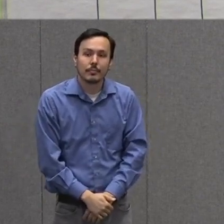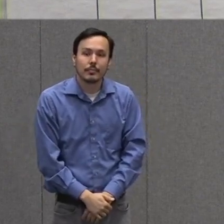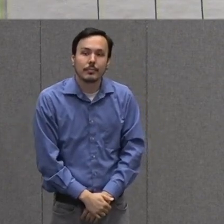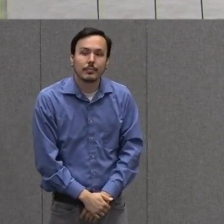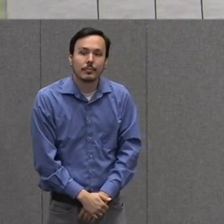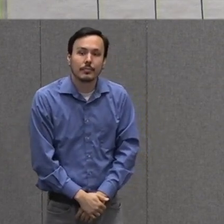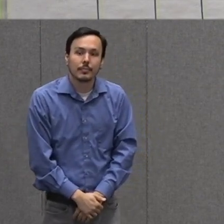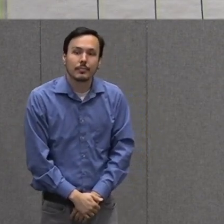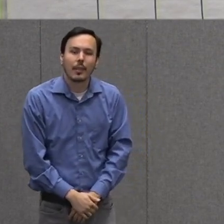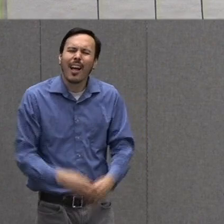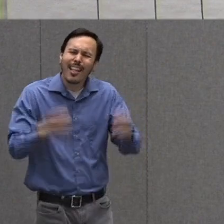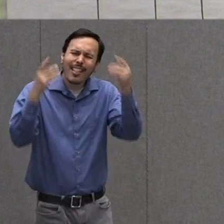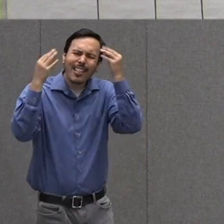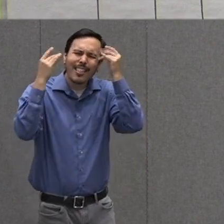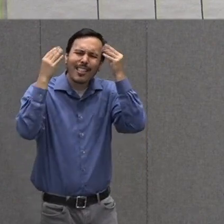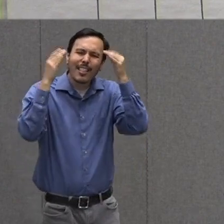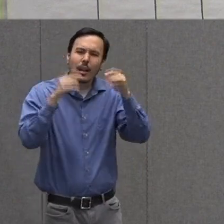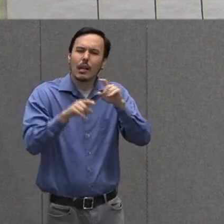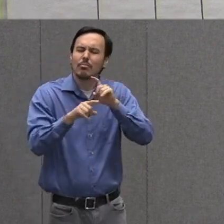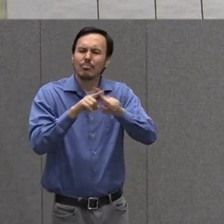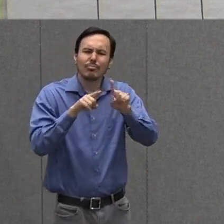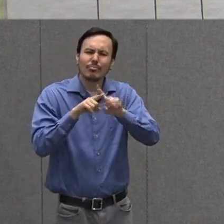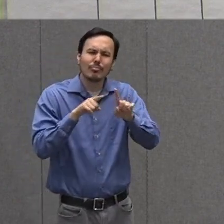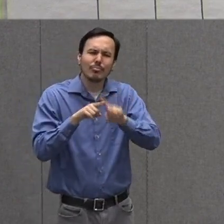Let's think about some of the places where volunteers work.